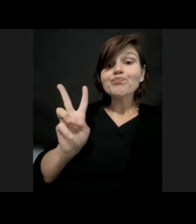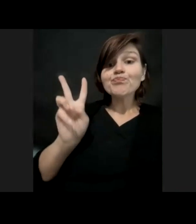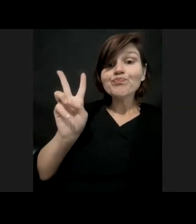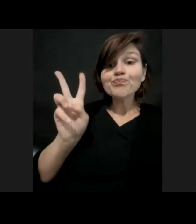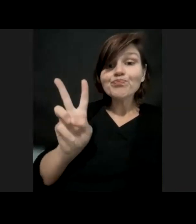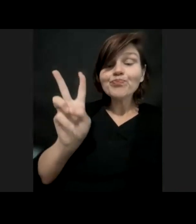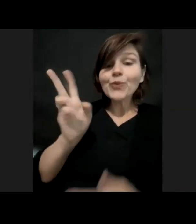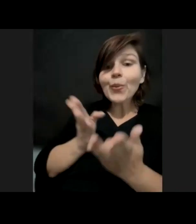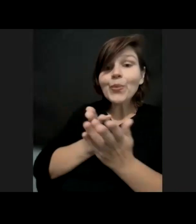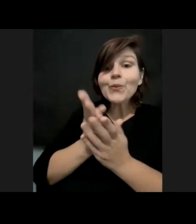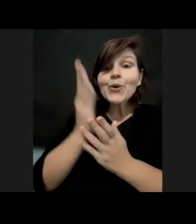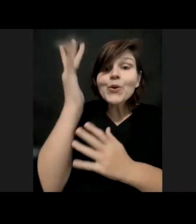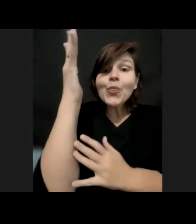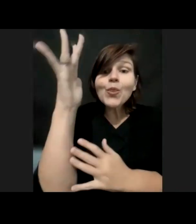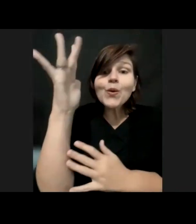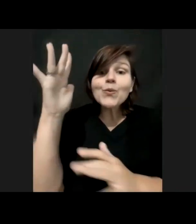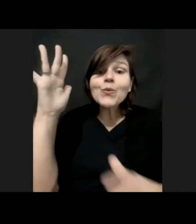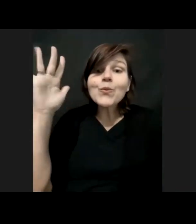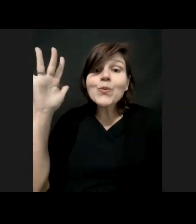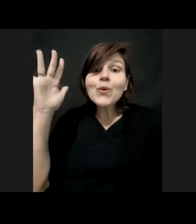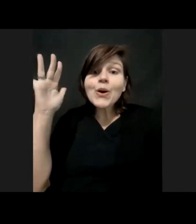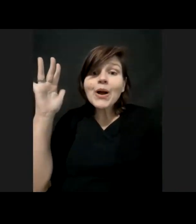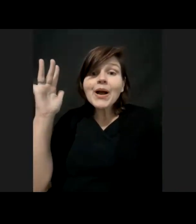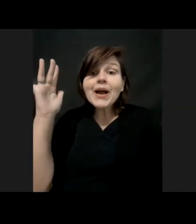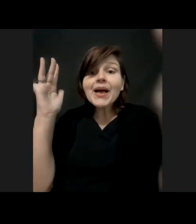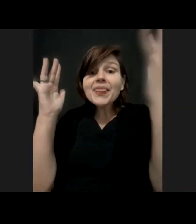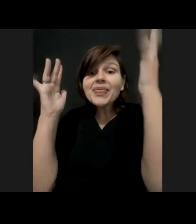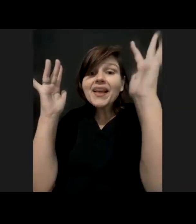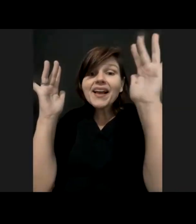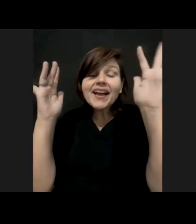Skip, skip, skippity skip. Skip, skip, skippity skip. [gasp]